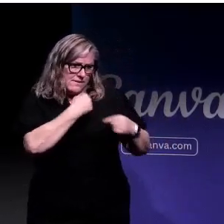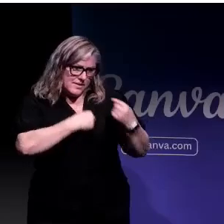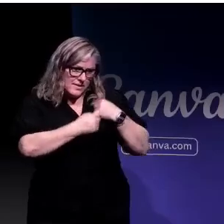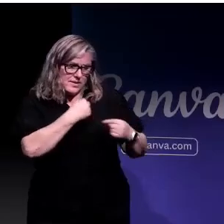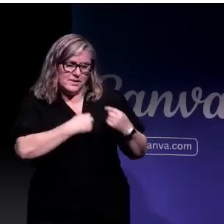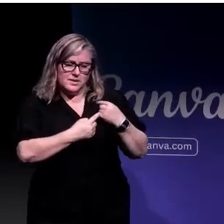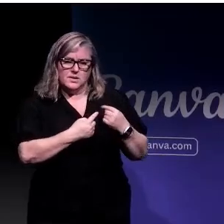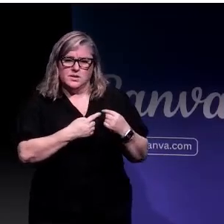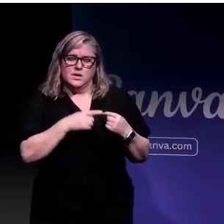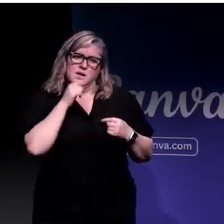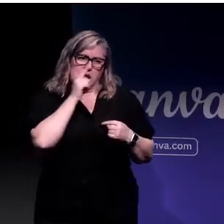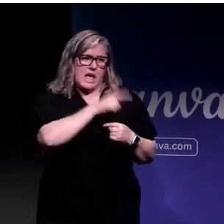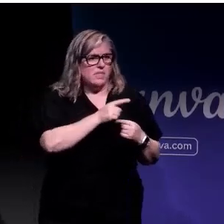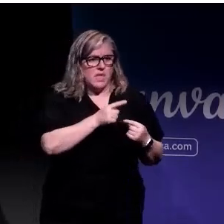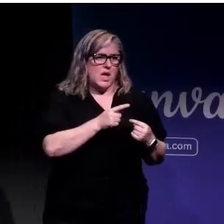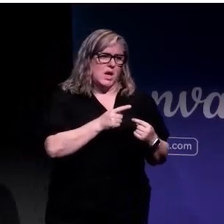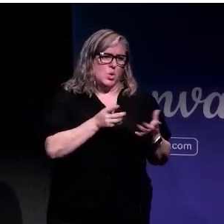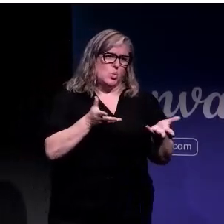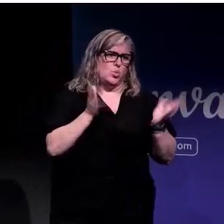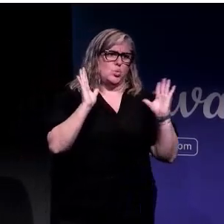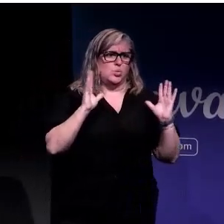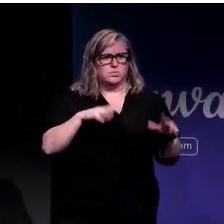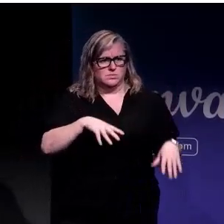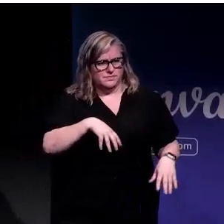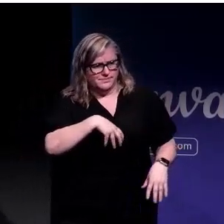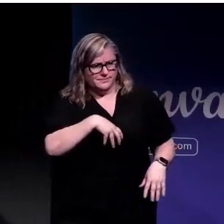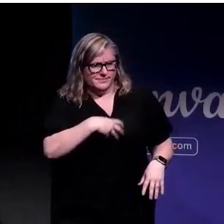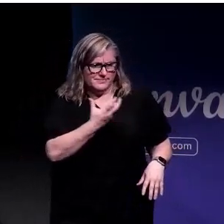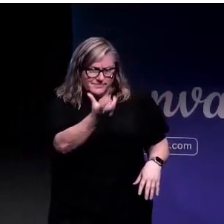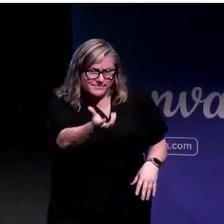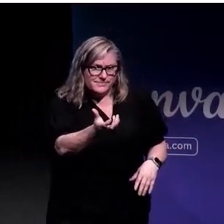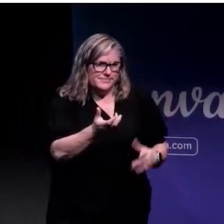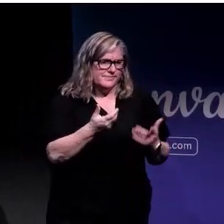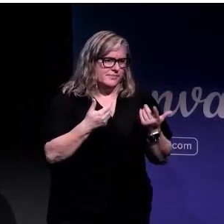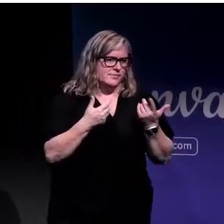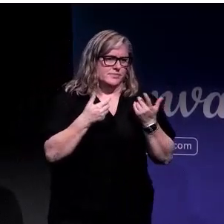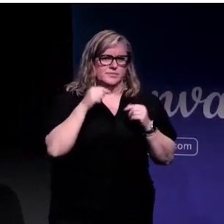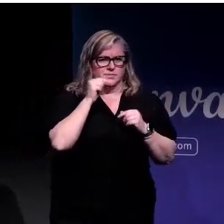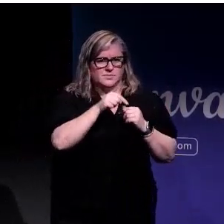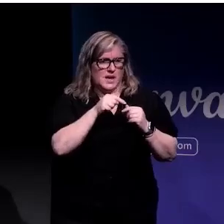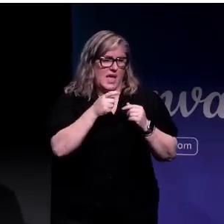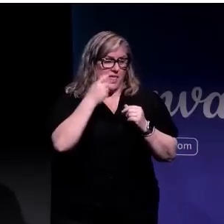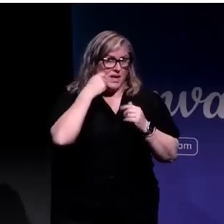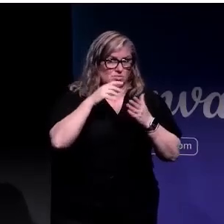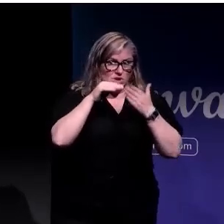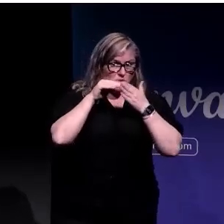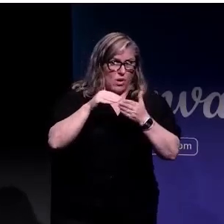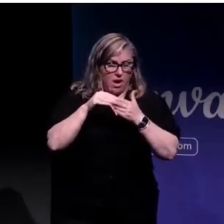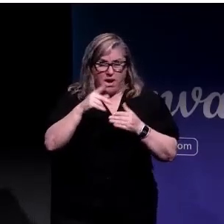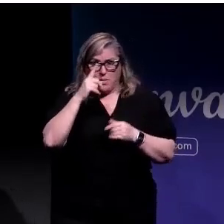And they do it selflessly, all to really help other people and future users of the digital services we provide.